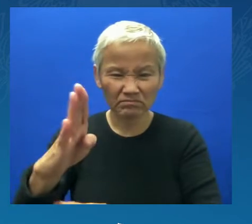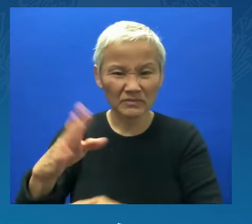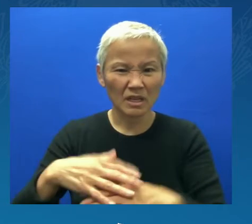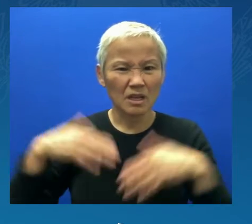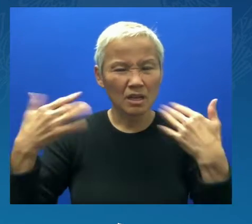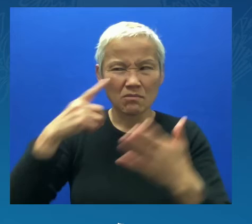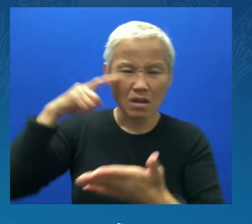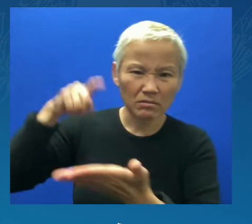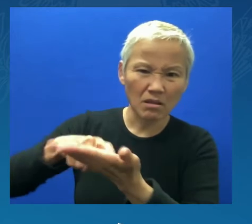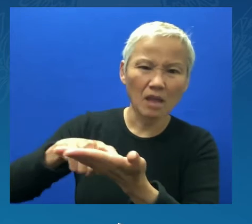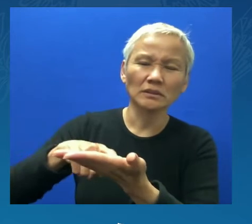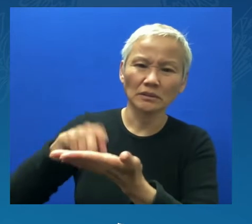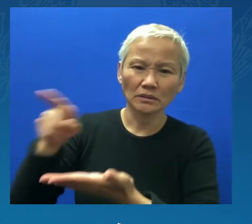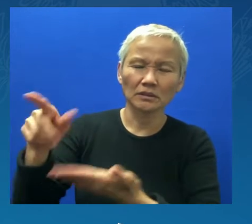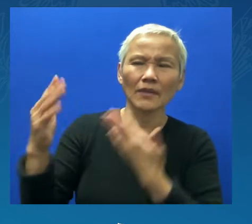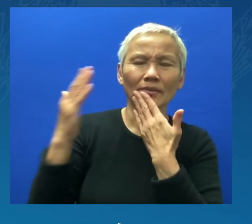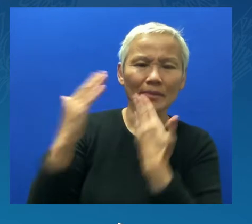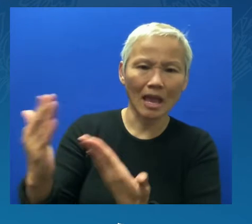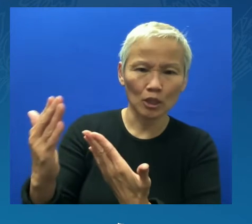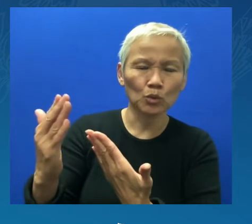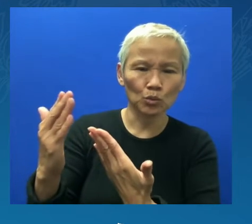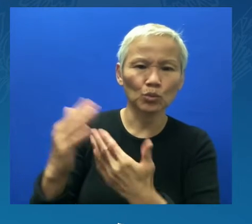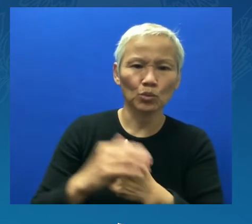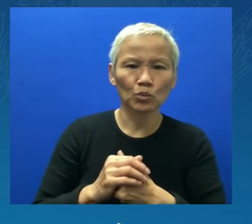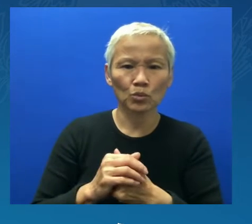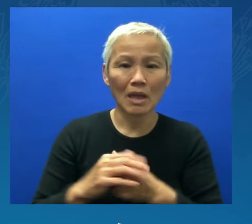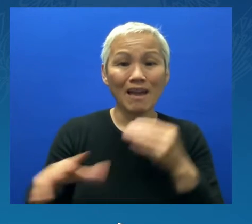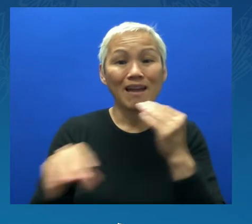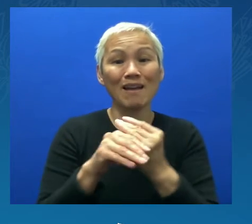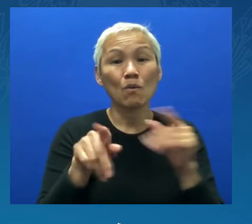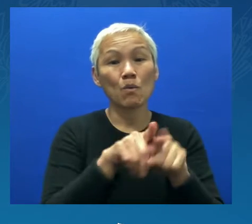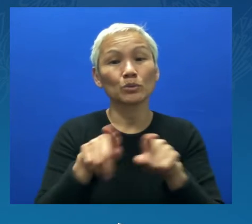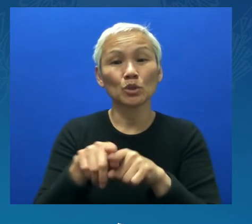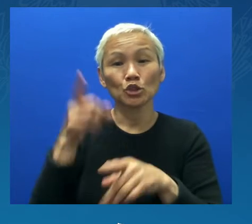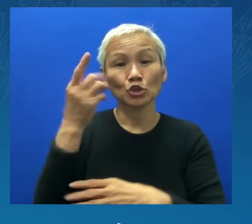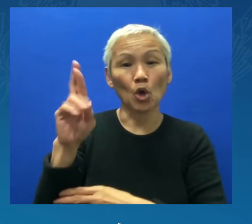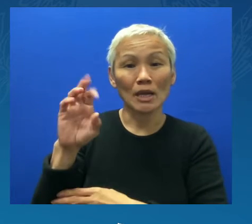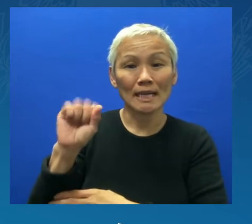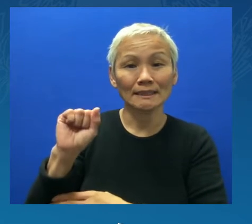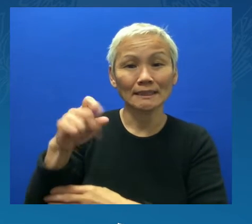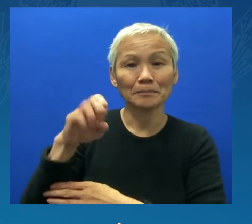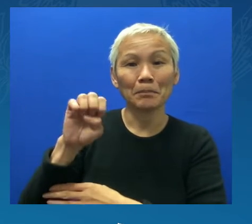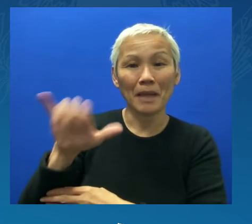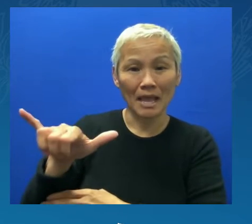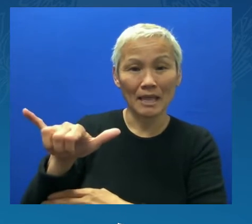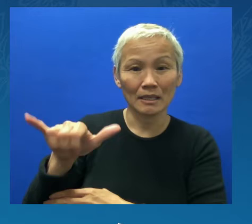And also, Dr. Espey, who's going to be traveling more all across the state